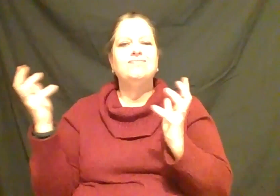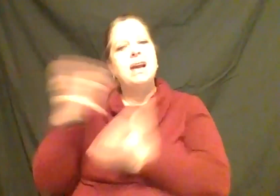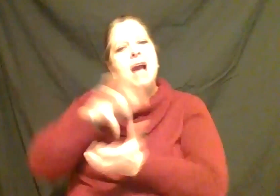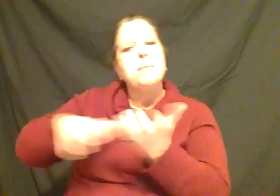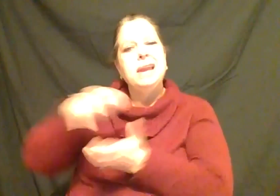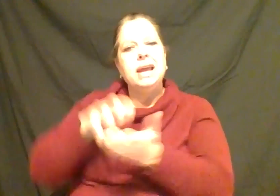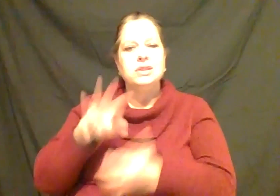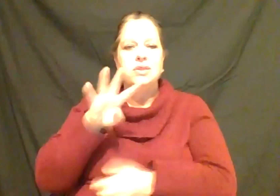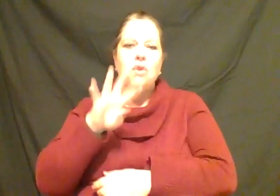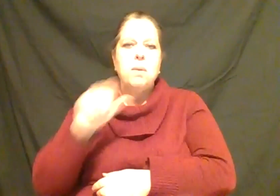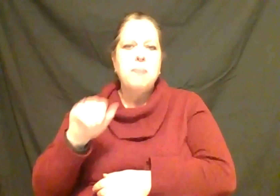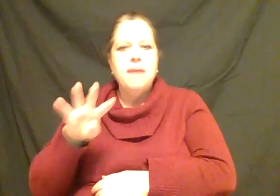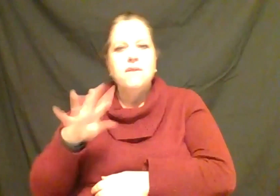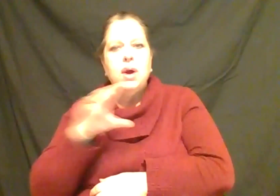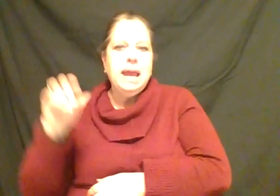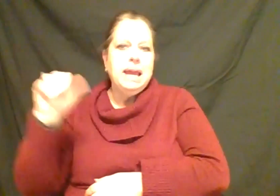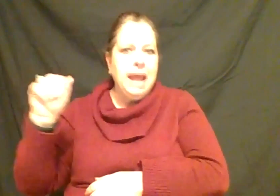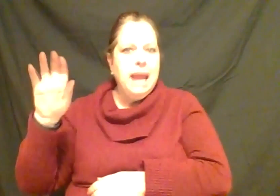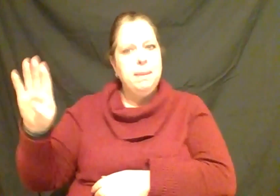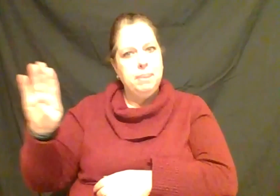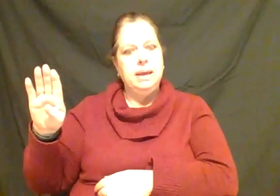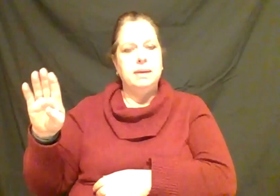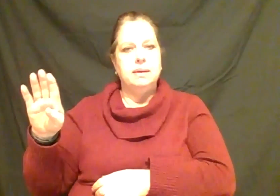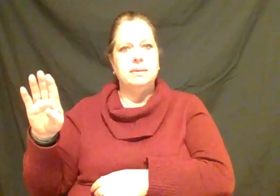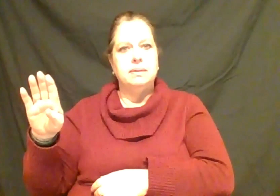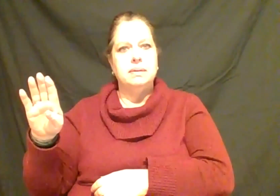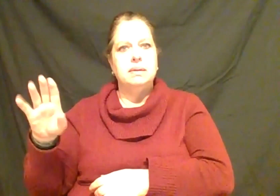classes and what i may do um dr alexander i'm going to share my screen